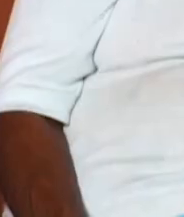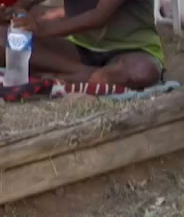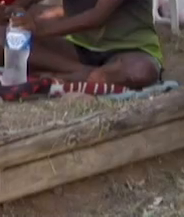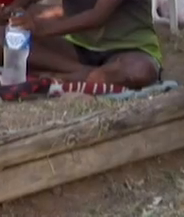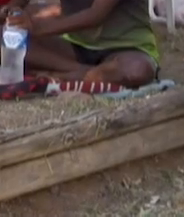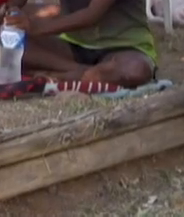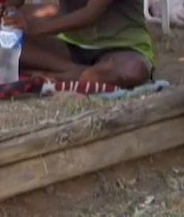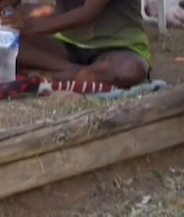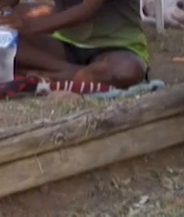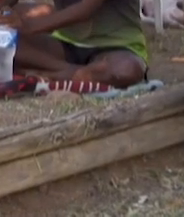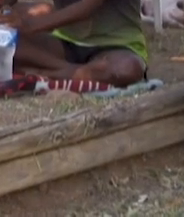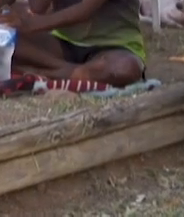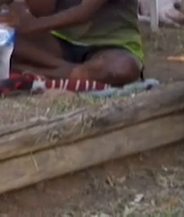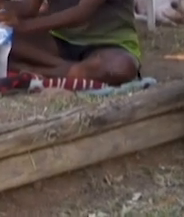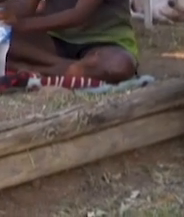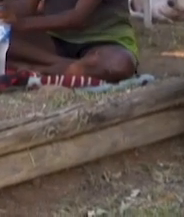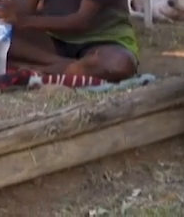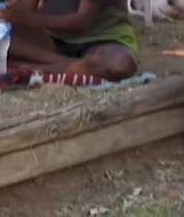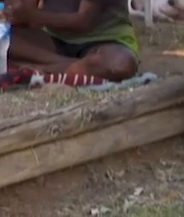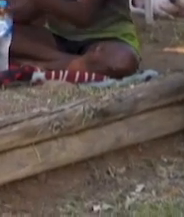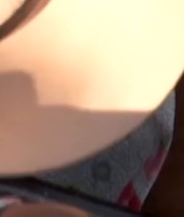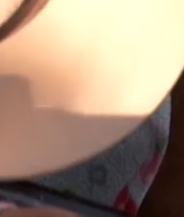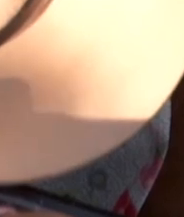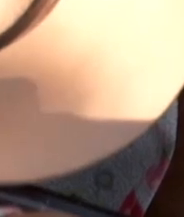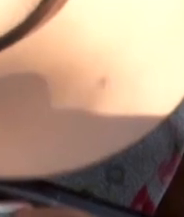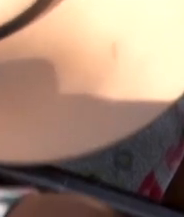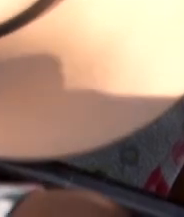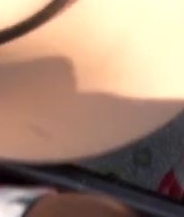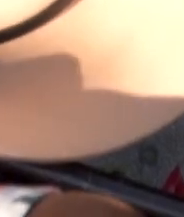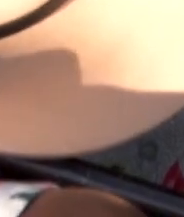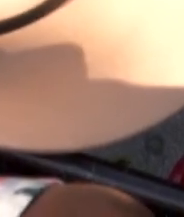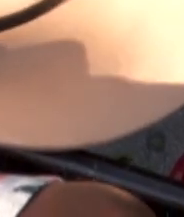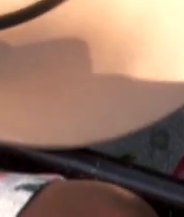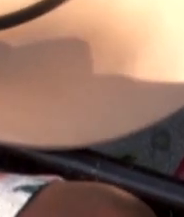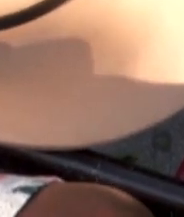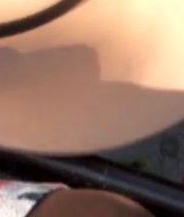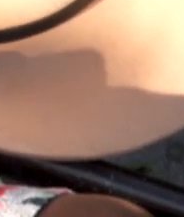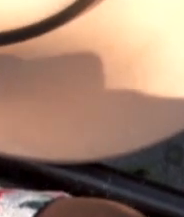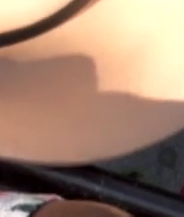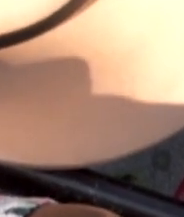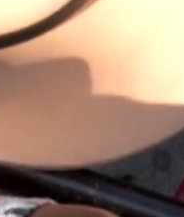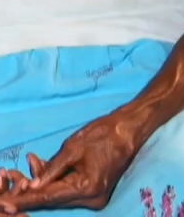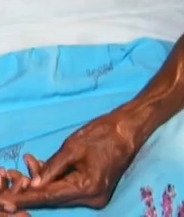But I didn't know I would win (UNKNOWN)